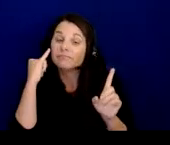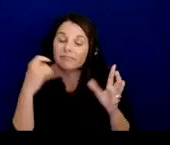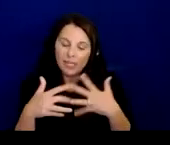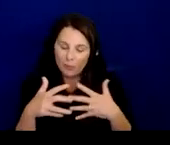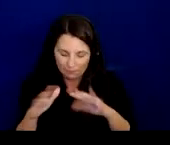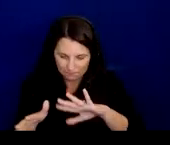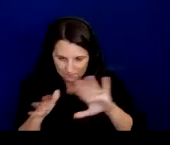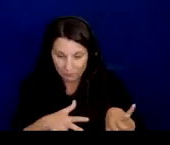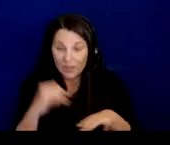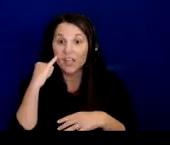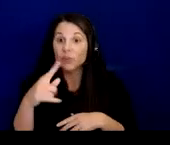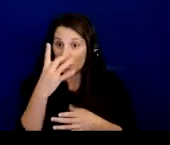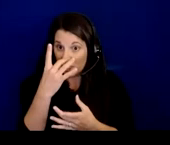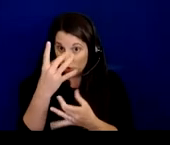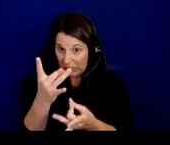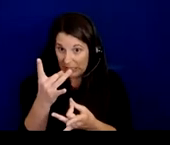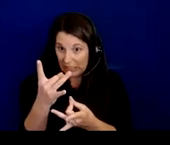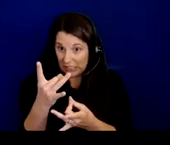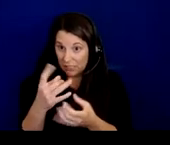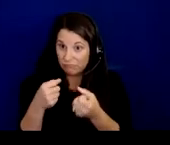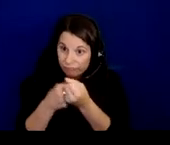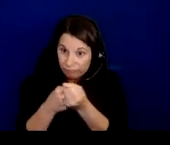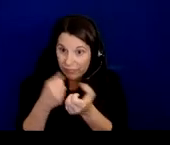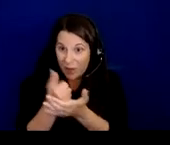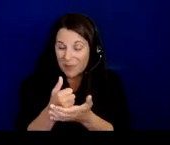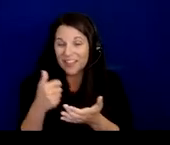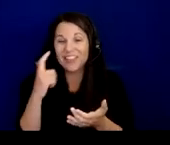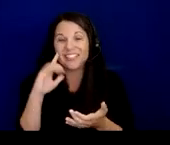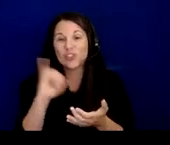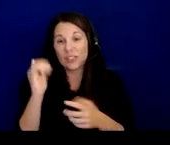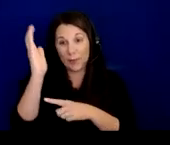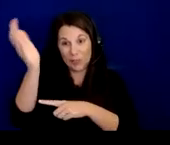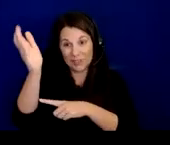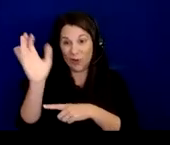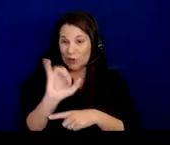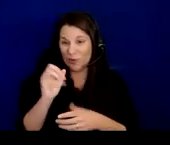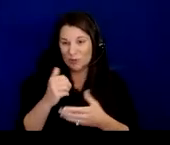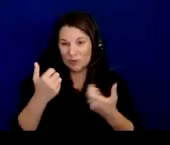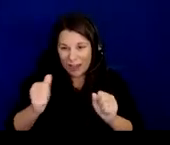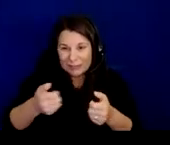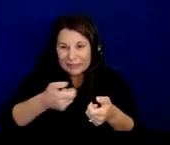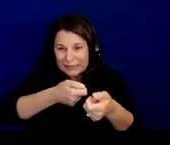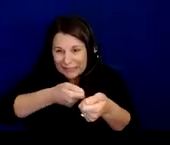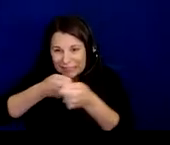this is like both the presentation and pitch in a recruitment effort, please email me.